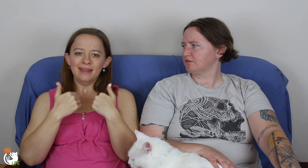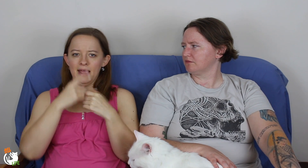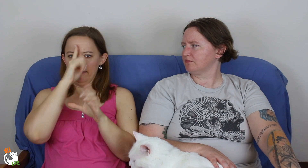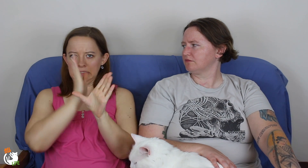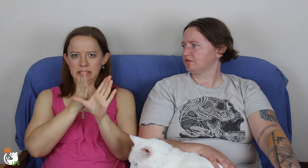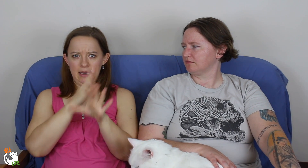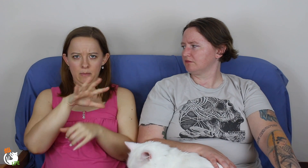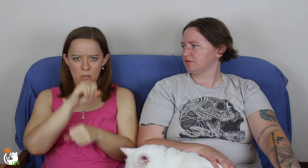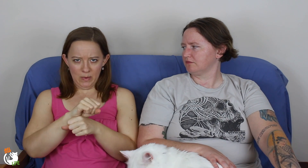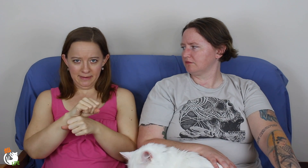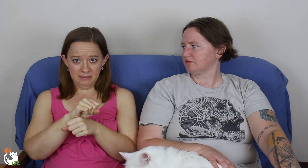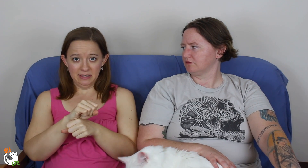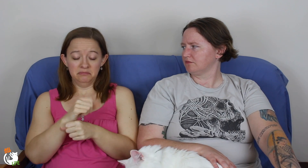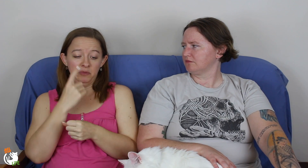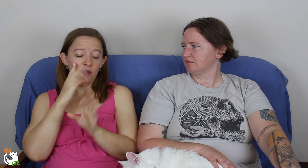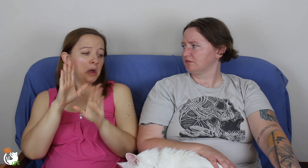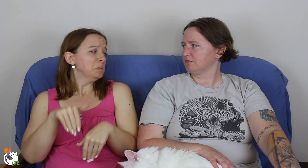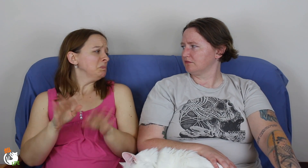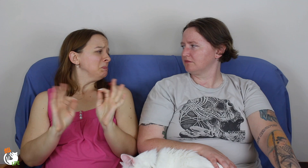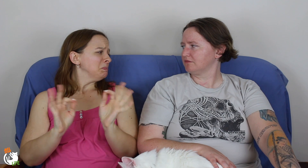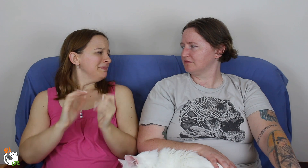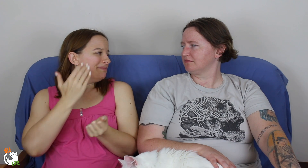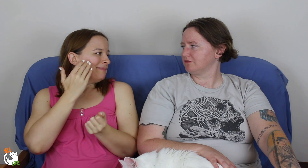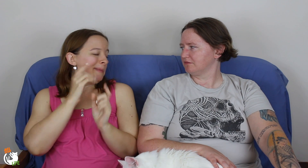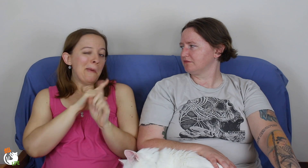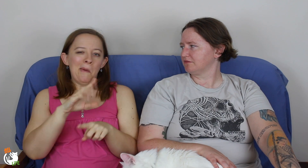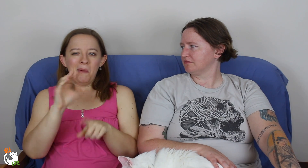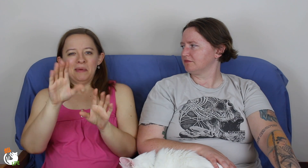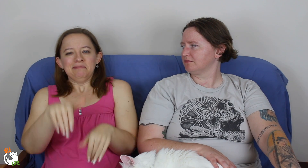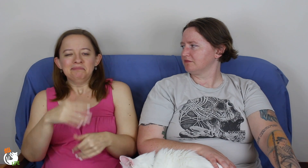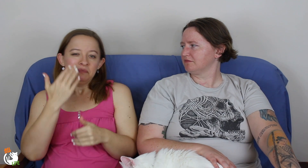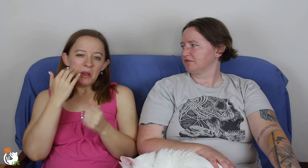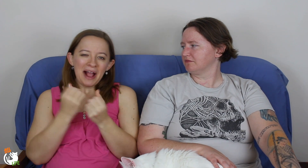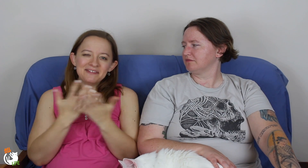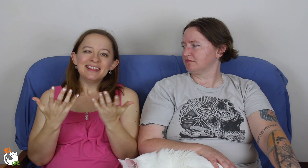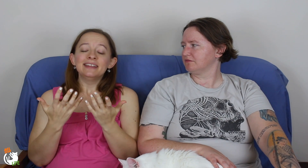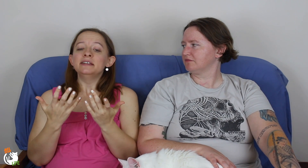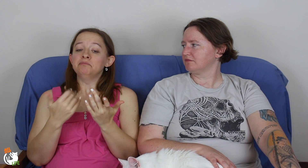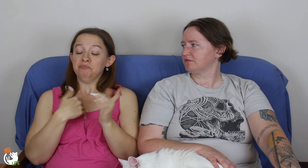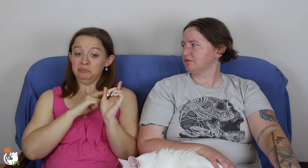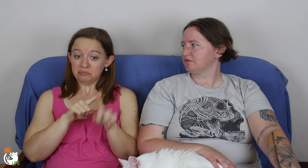you are required to have a psychology, a psych appointment. We thought it'd be no big deal, we know everything.